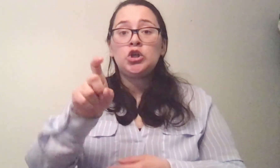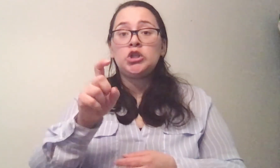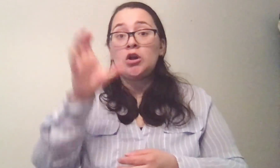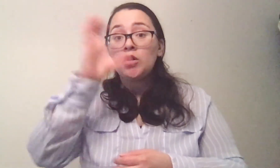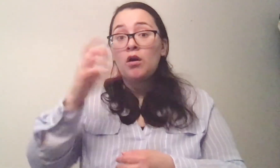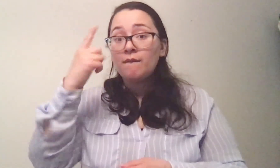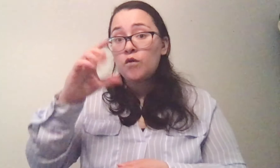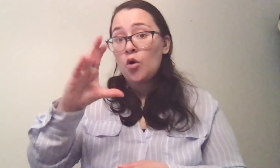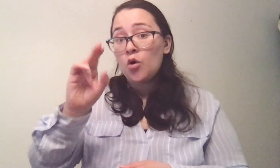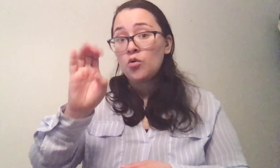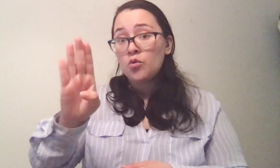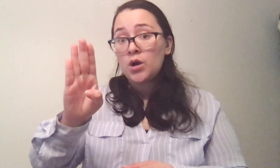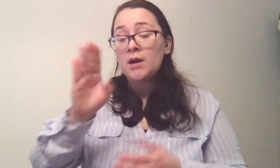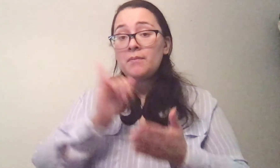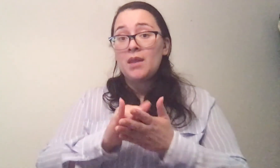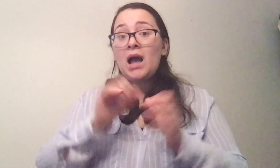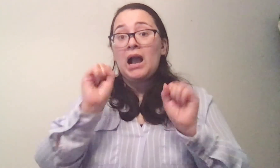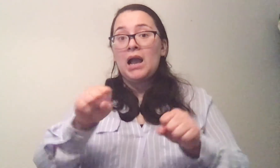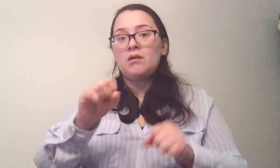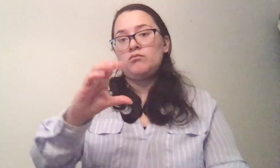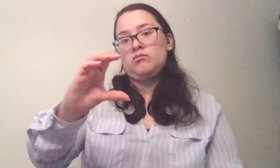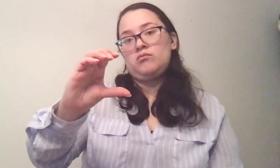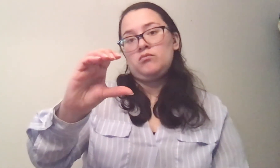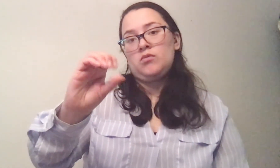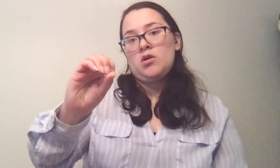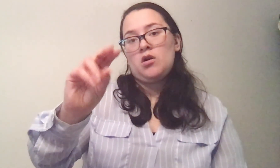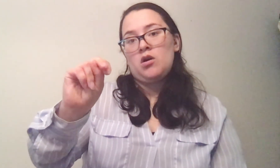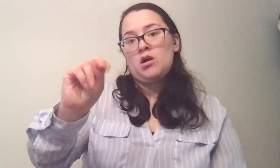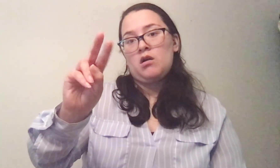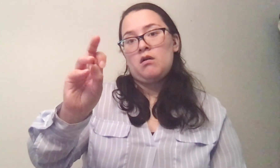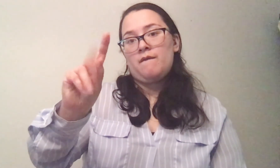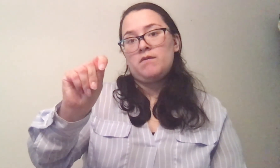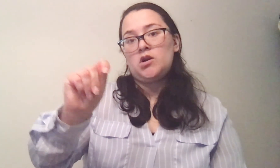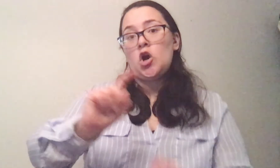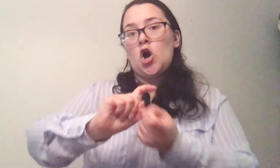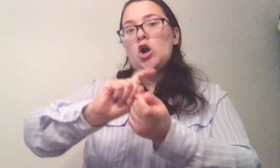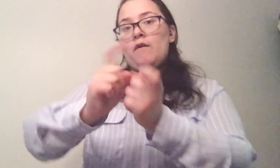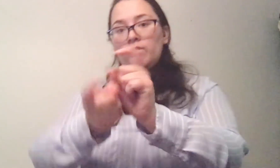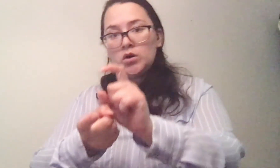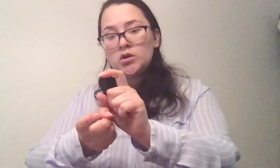you should look for a crib that can convert